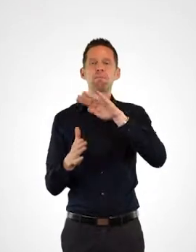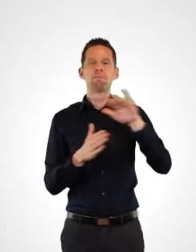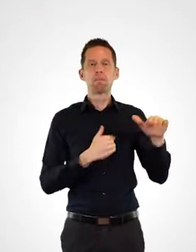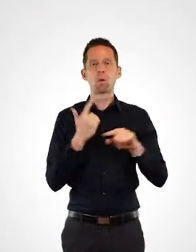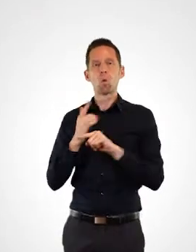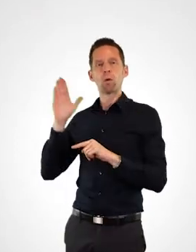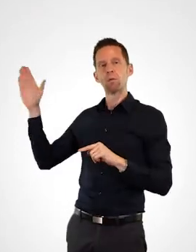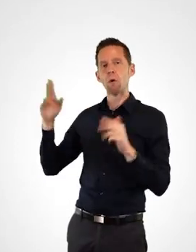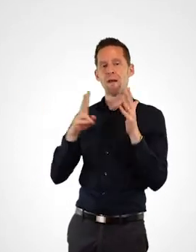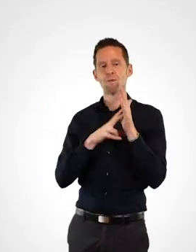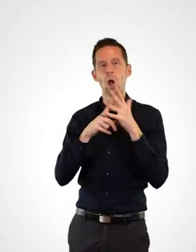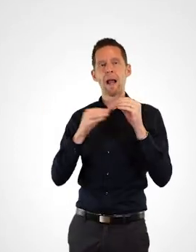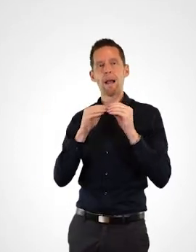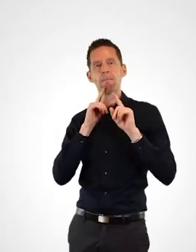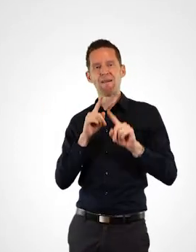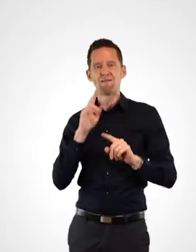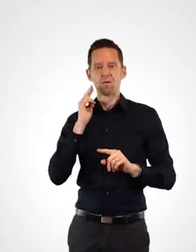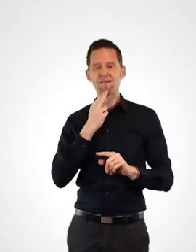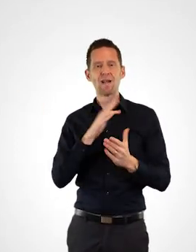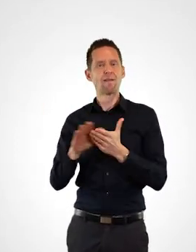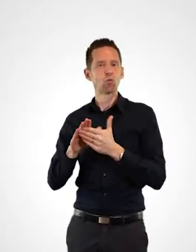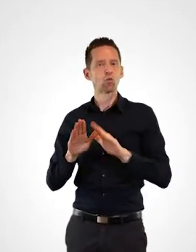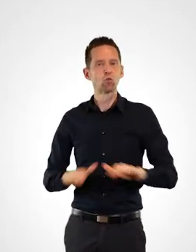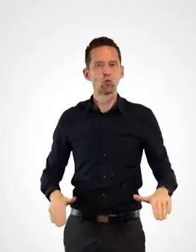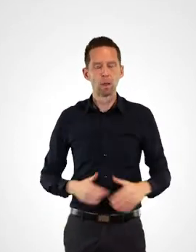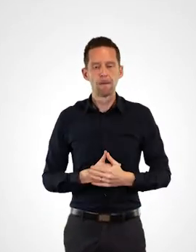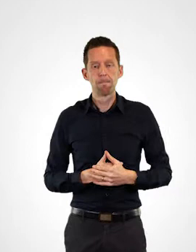and talk about vocabulary instruction for deaf and hard of hearing children.